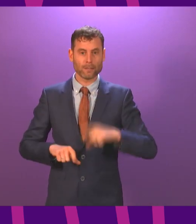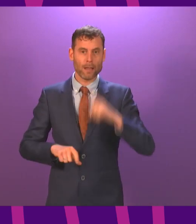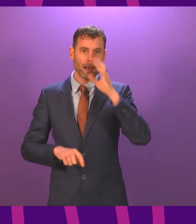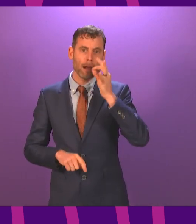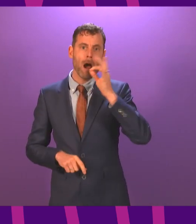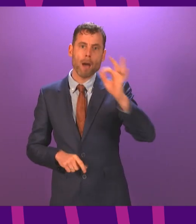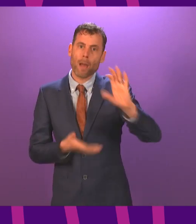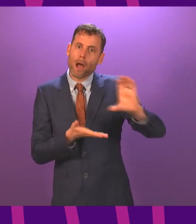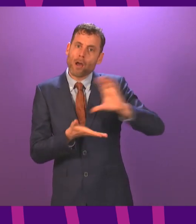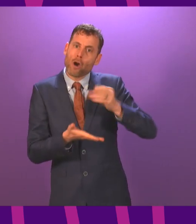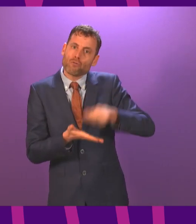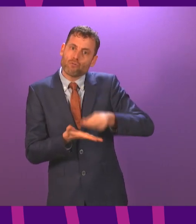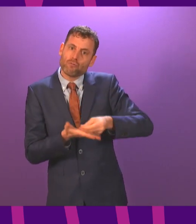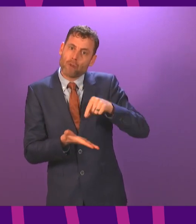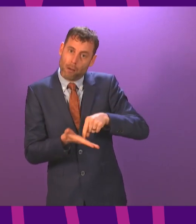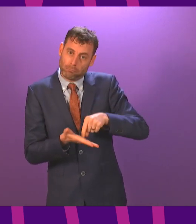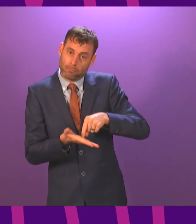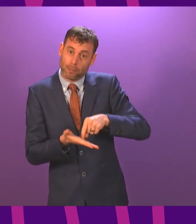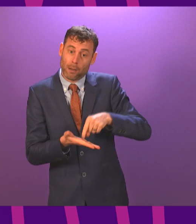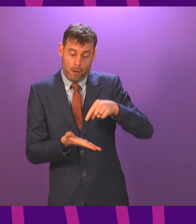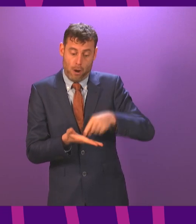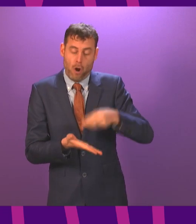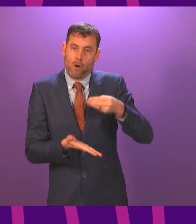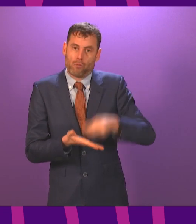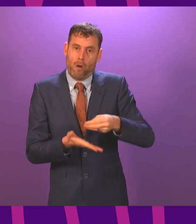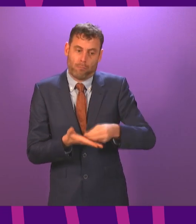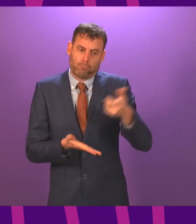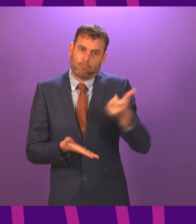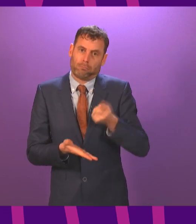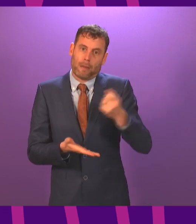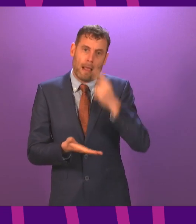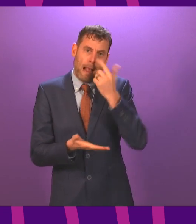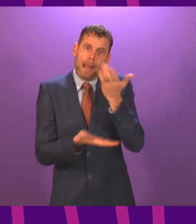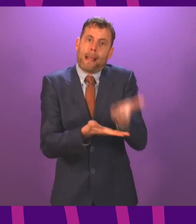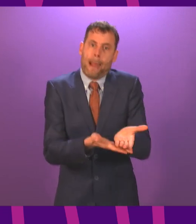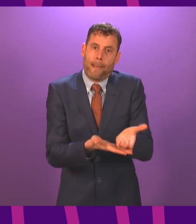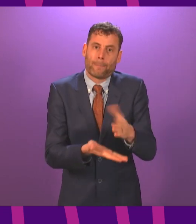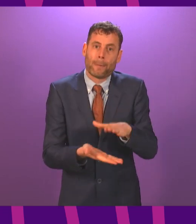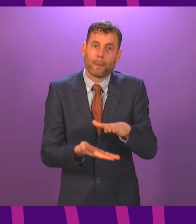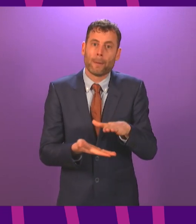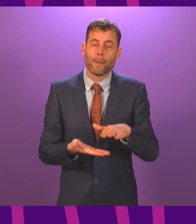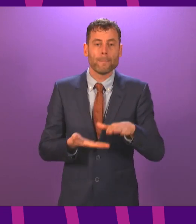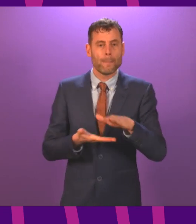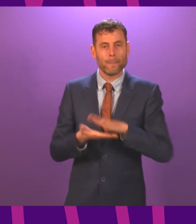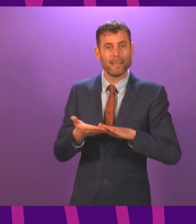support grants. Those changes mean that potentially eligible individuals no longer have to be